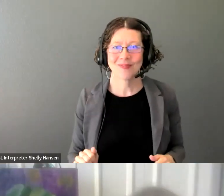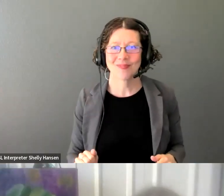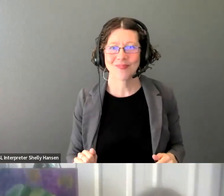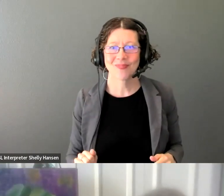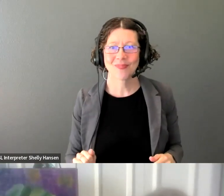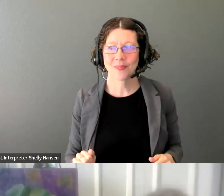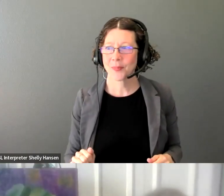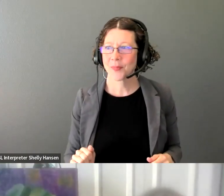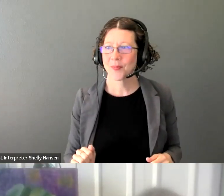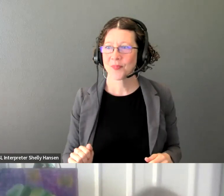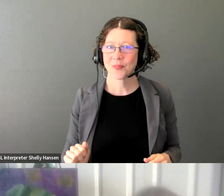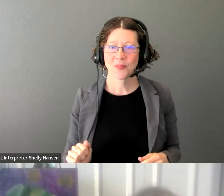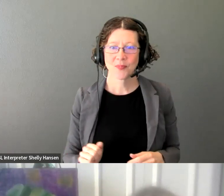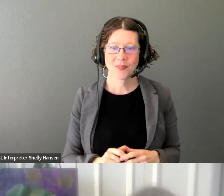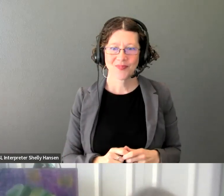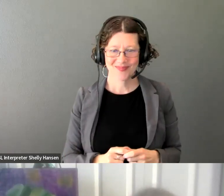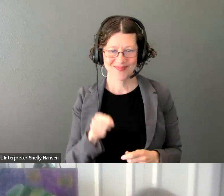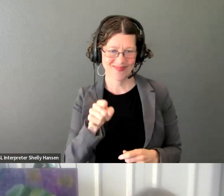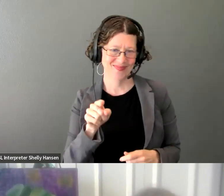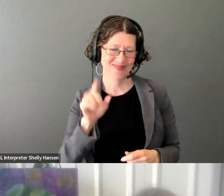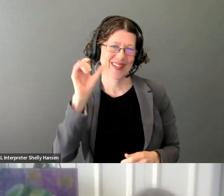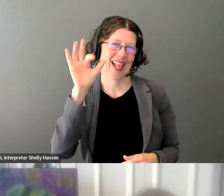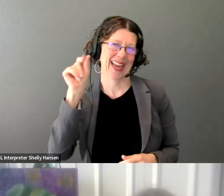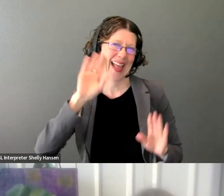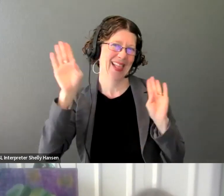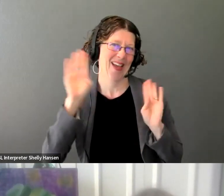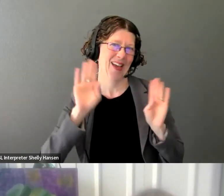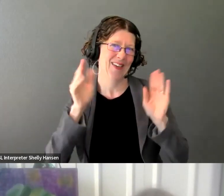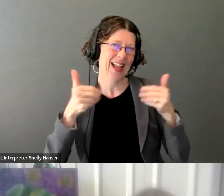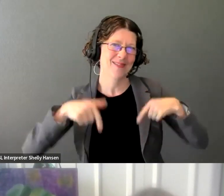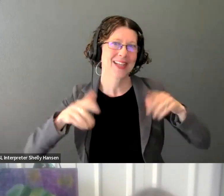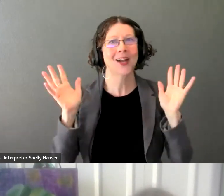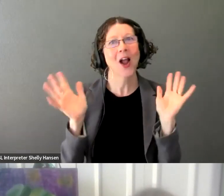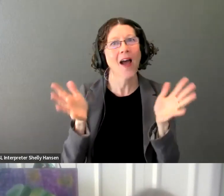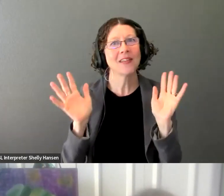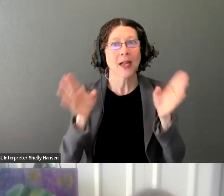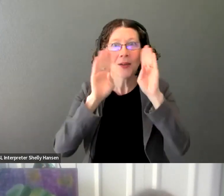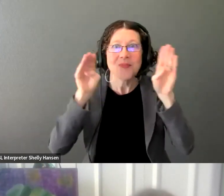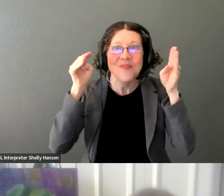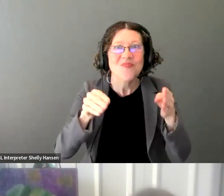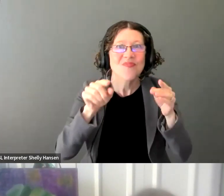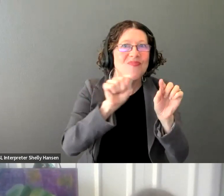Hello and welcome to a conversation centering artists with disabilities, talking